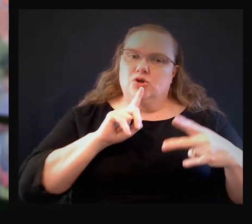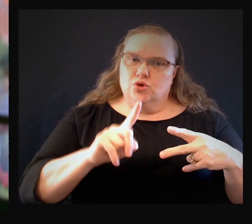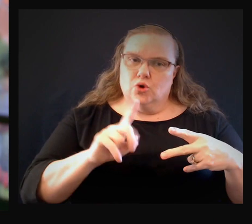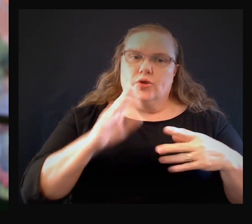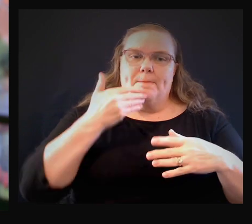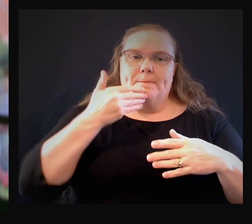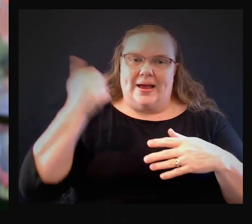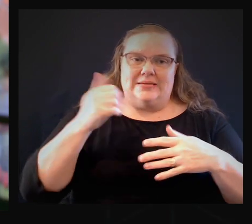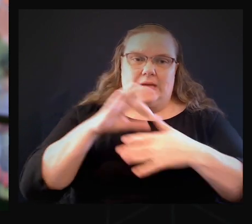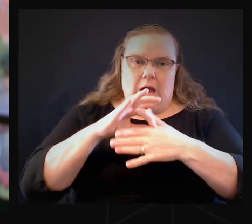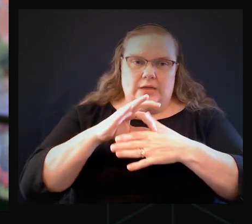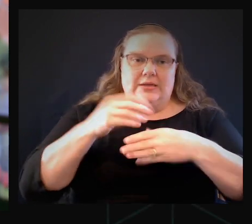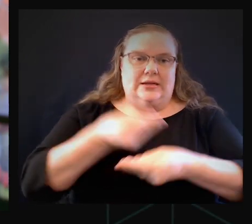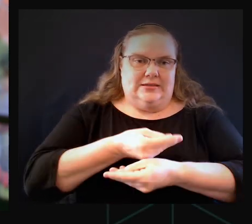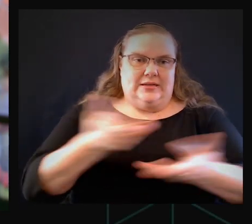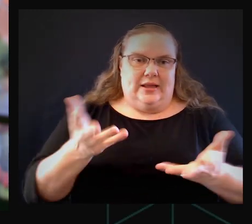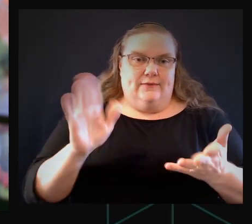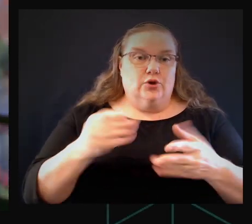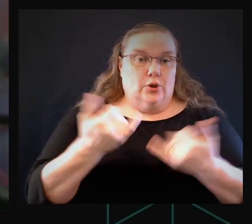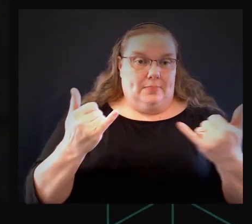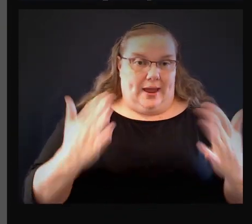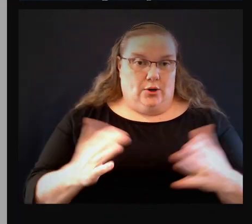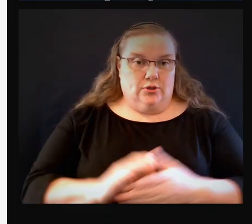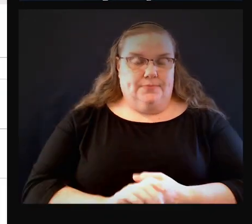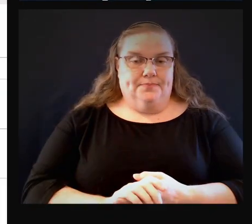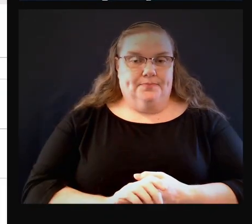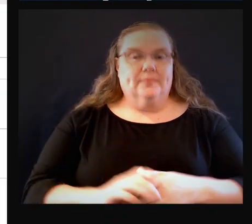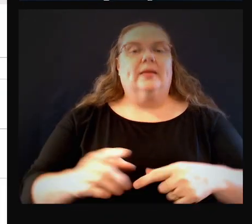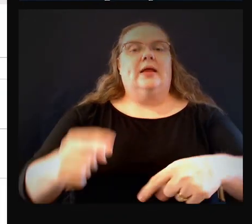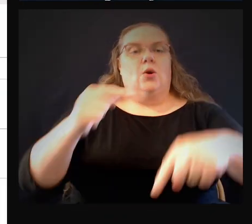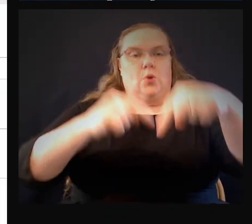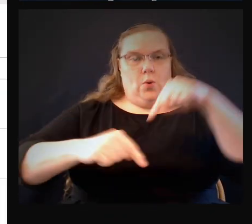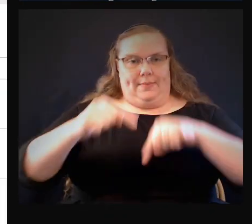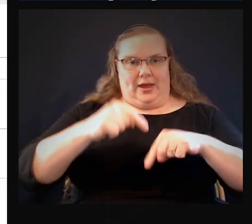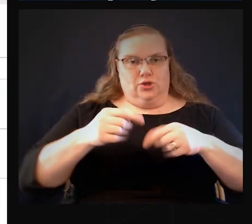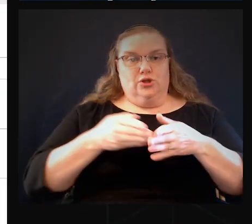is being delivered to your players. Now jumping back to the general catalog,